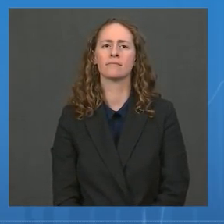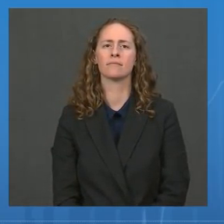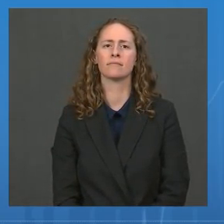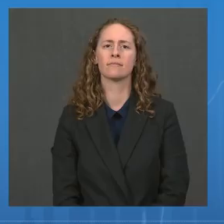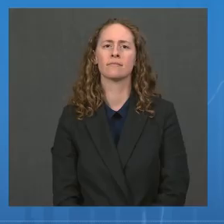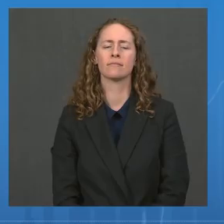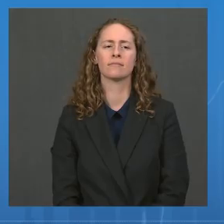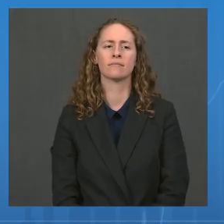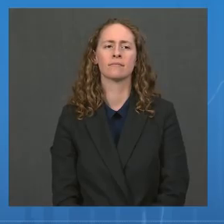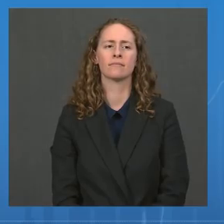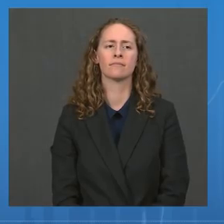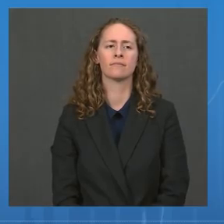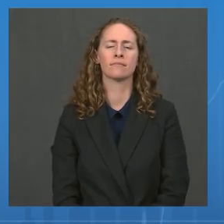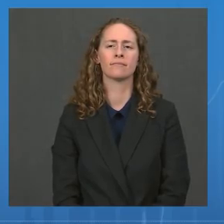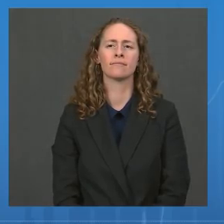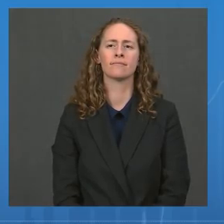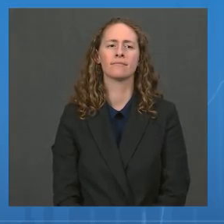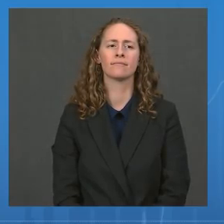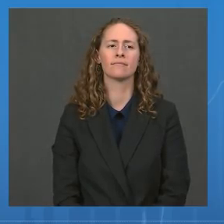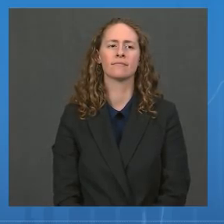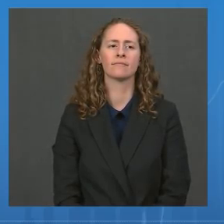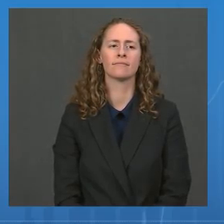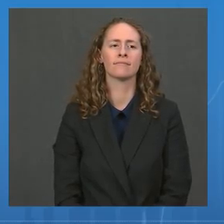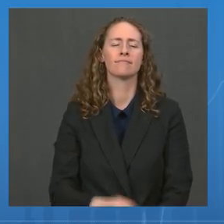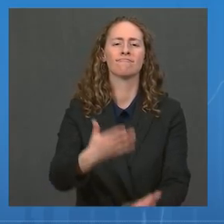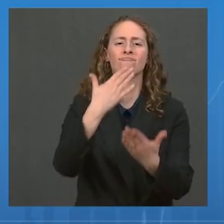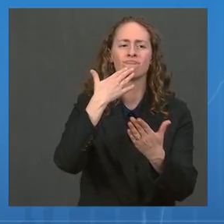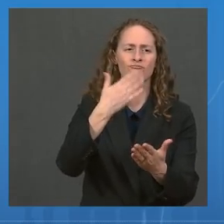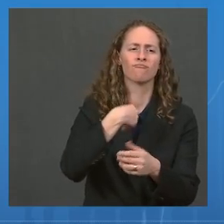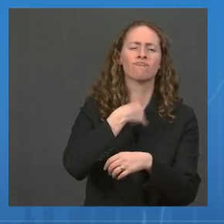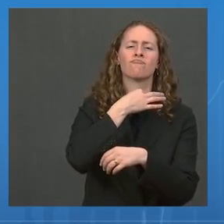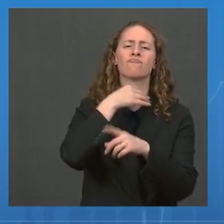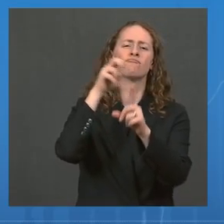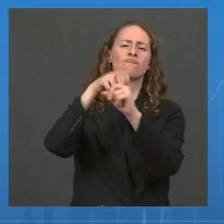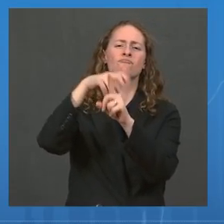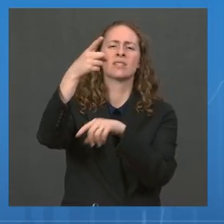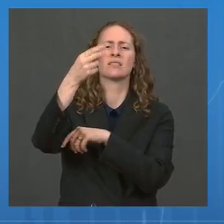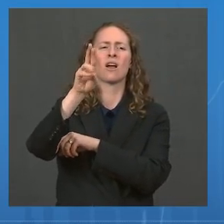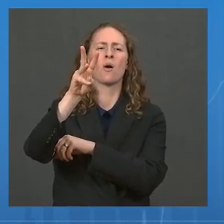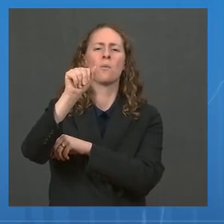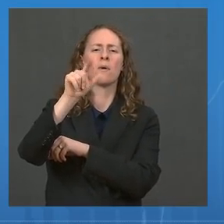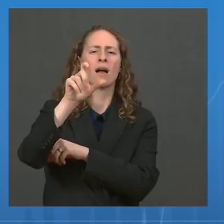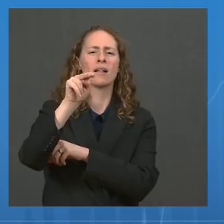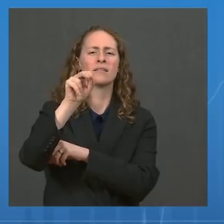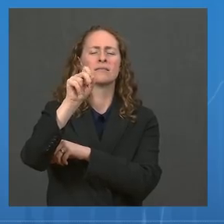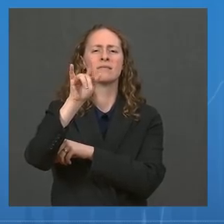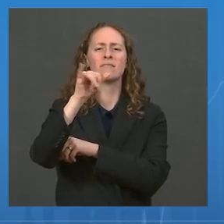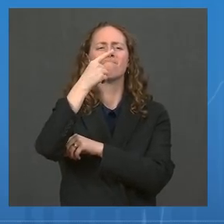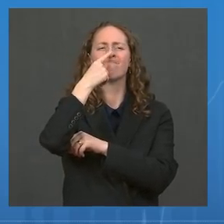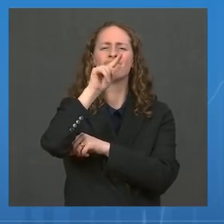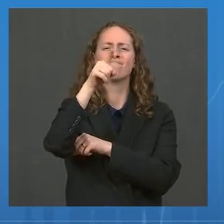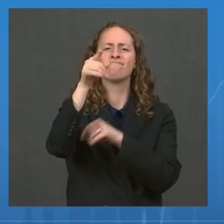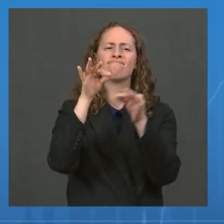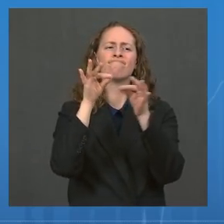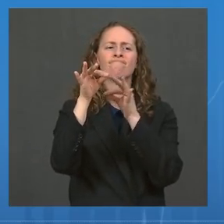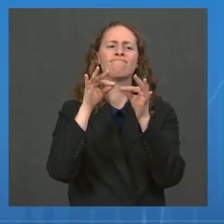The Press: Thank you. Dr. Walensky, I'm wondering if you can just talk a little bit more about your, sort of, deliberations over making this decision,